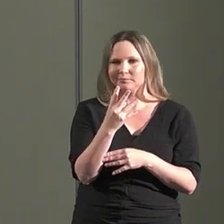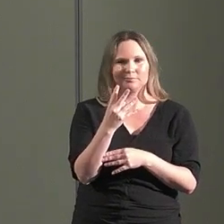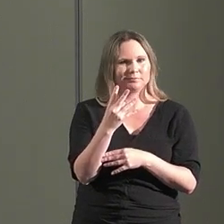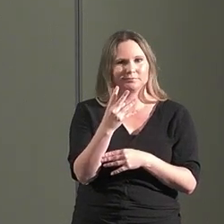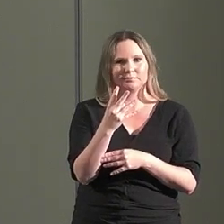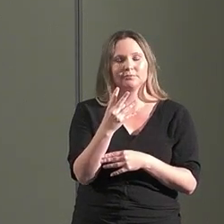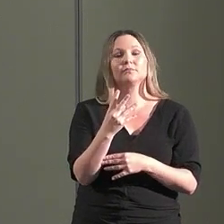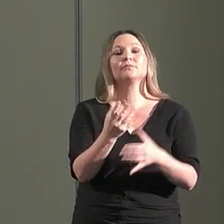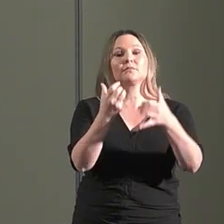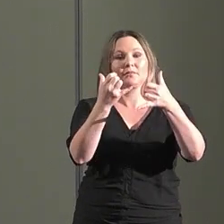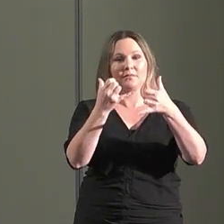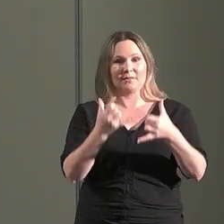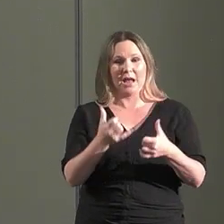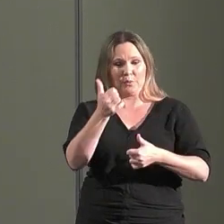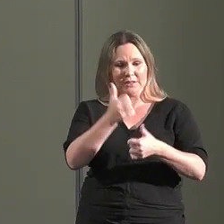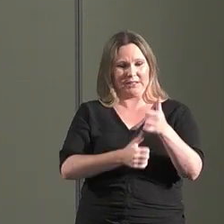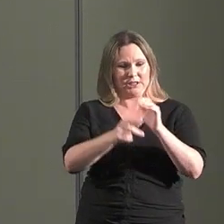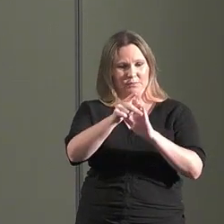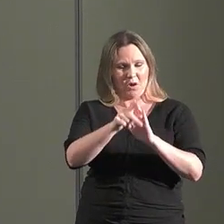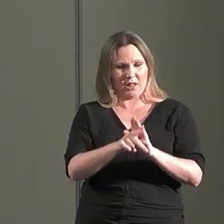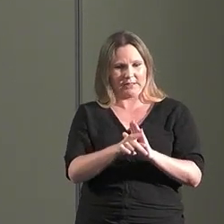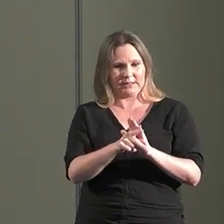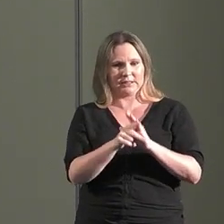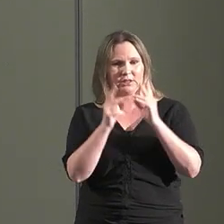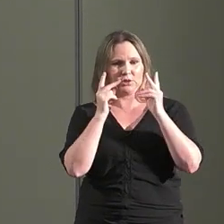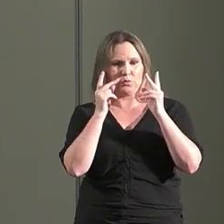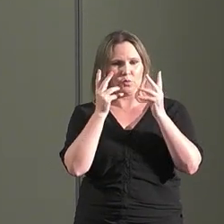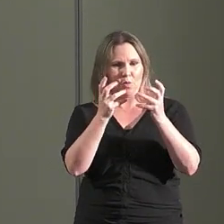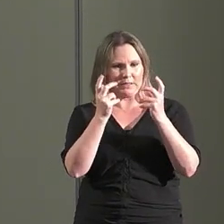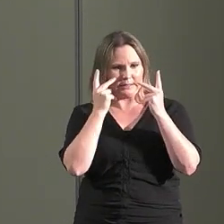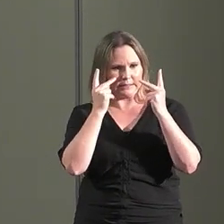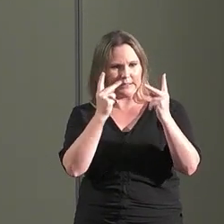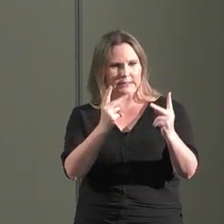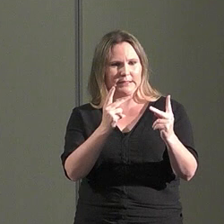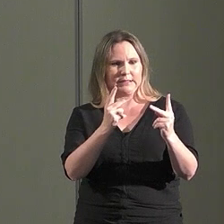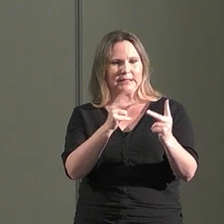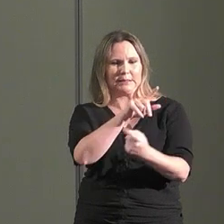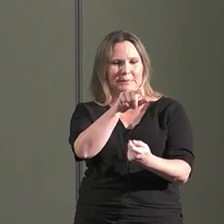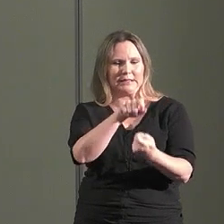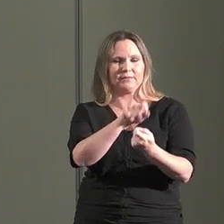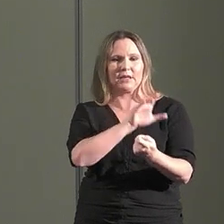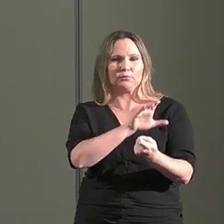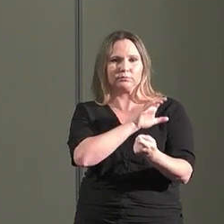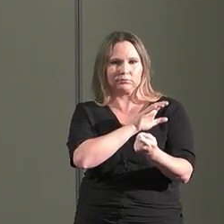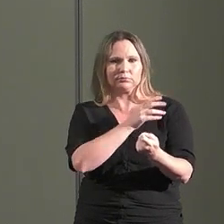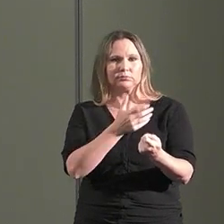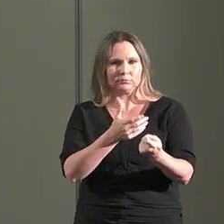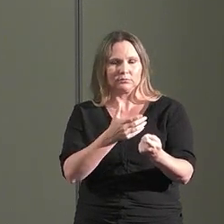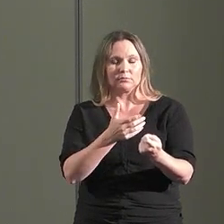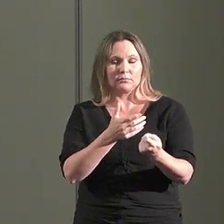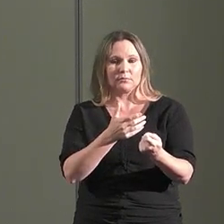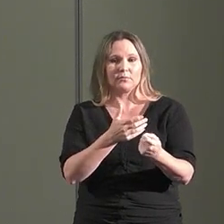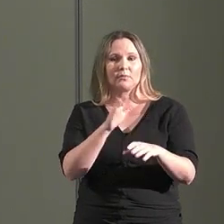We looked at each policy for the presence of specific characteristics on the next slide